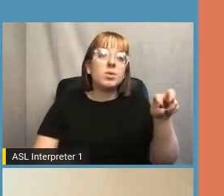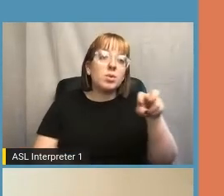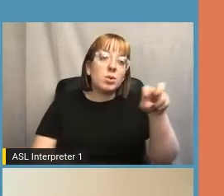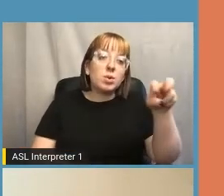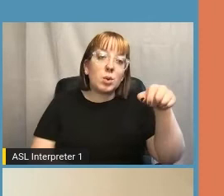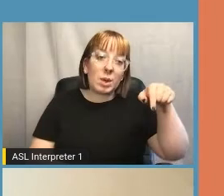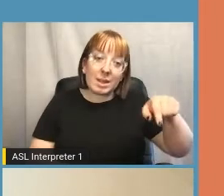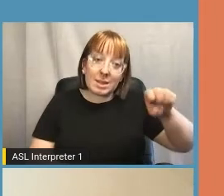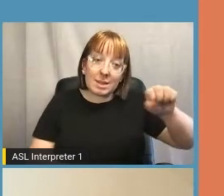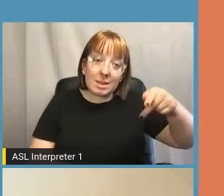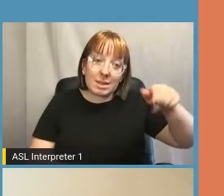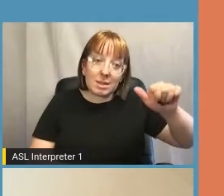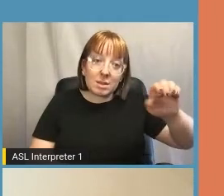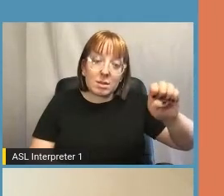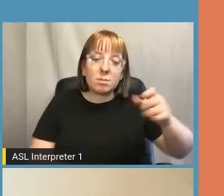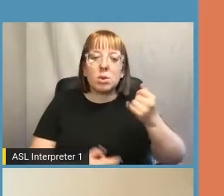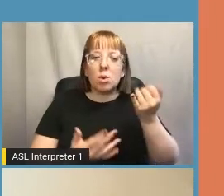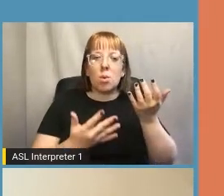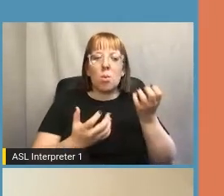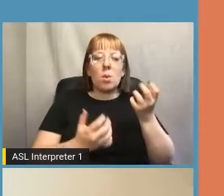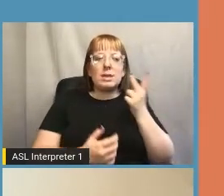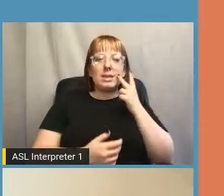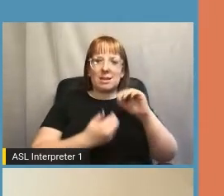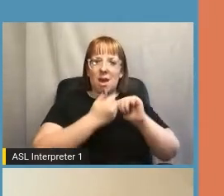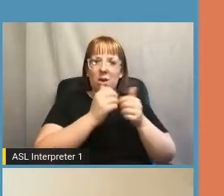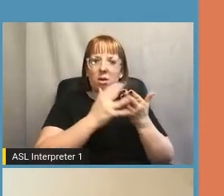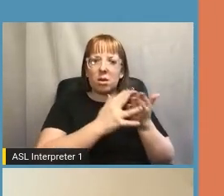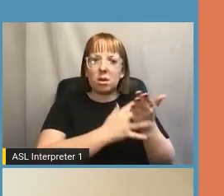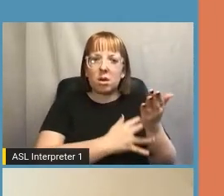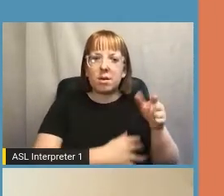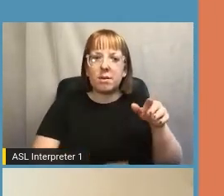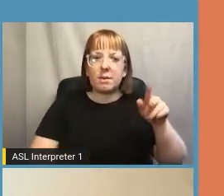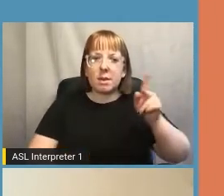you want to see how to navigate the space you want to see how people would get information